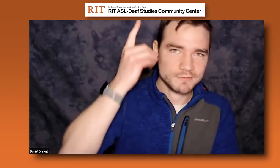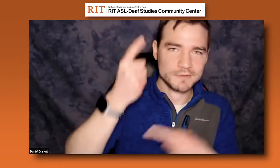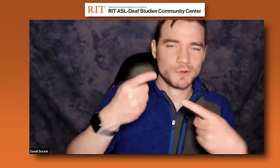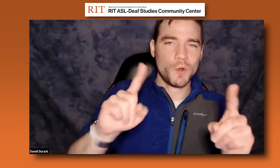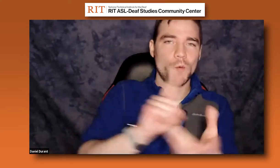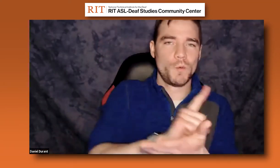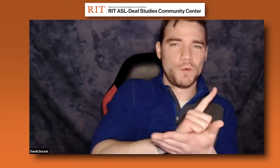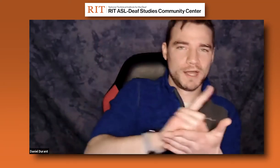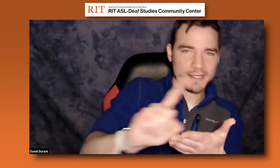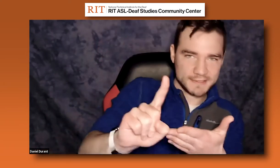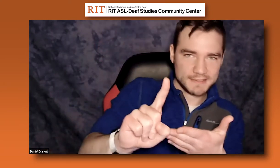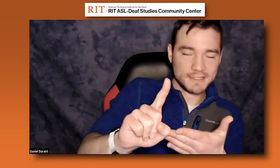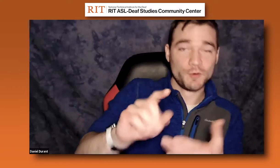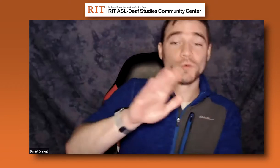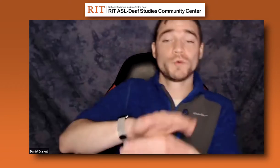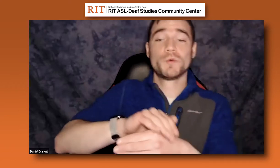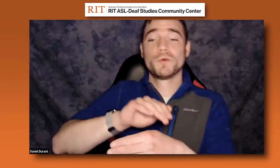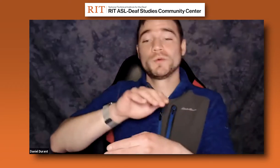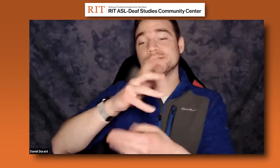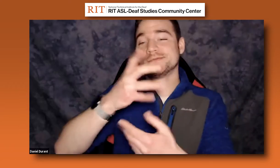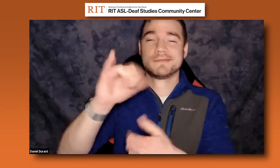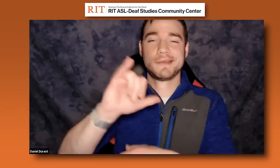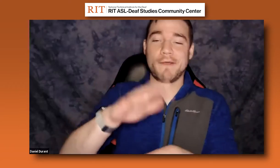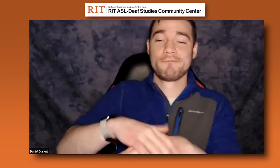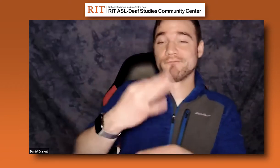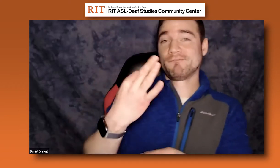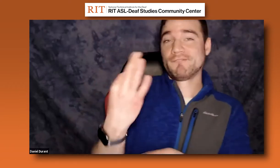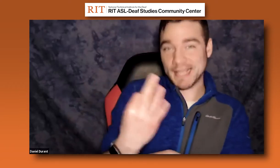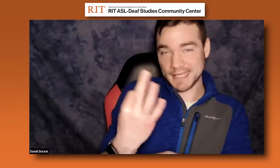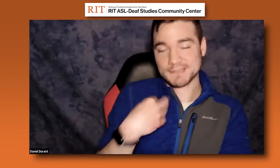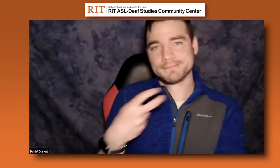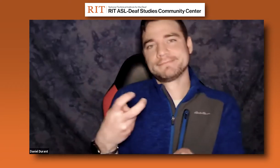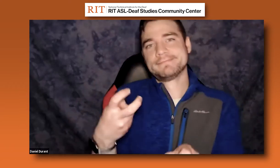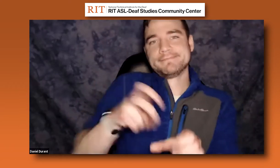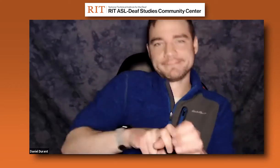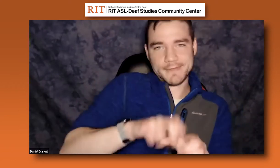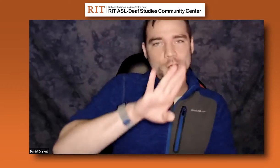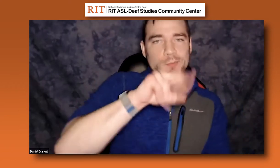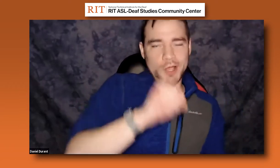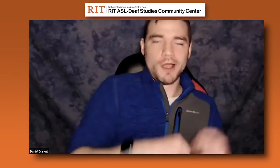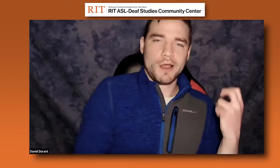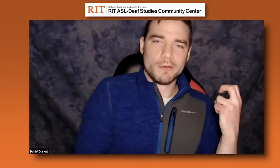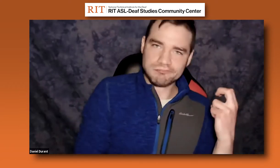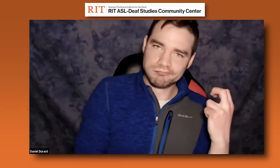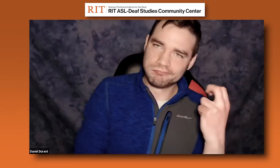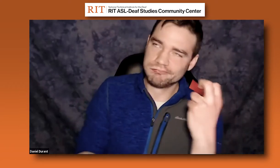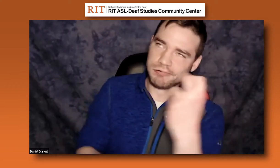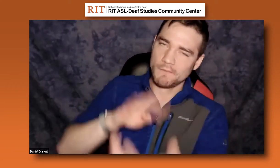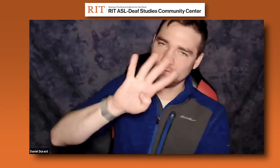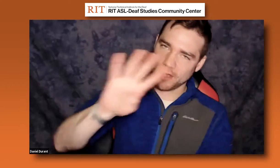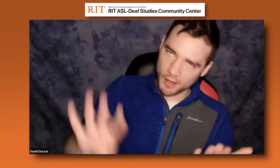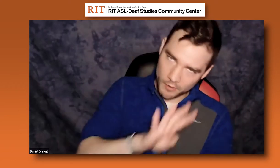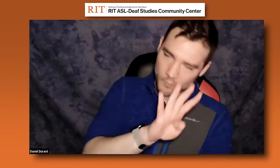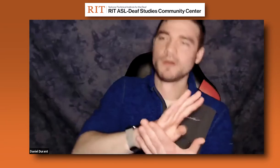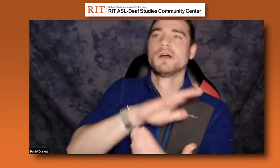I would have to stay in a dorm... I would have to get up, let's say, you know,